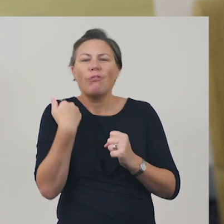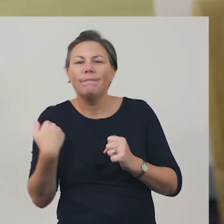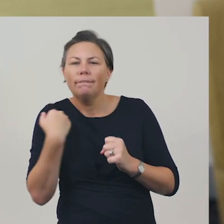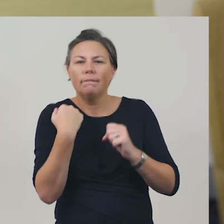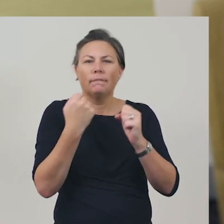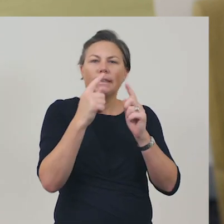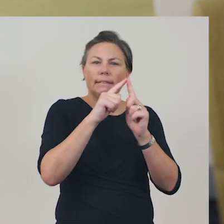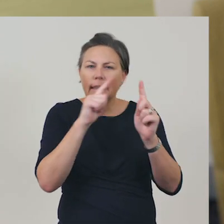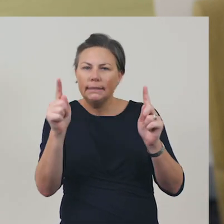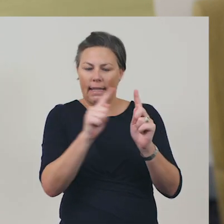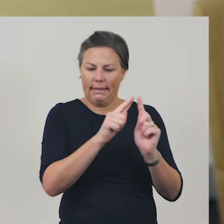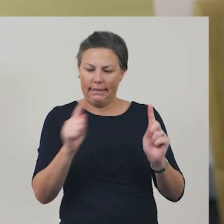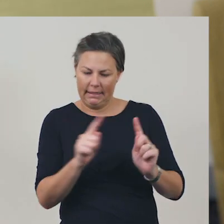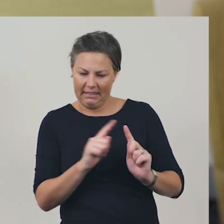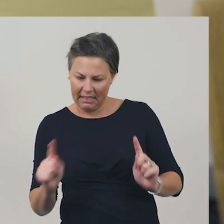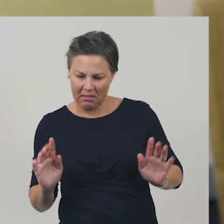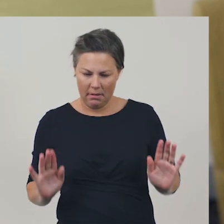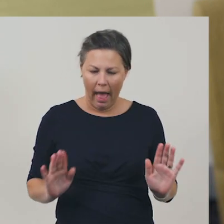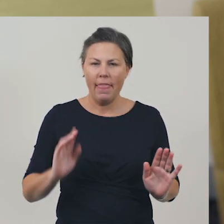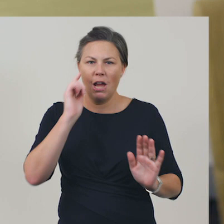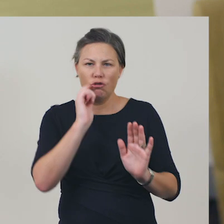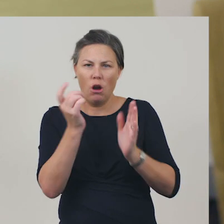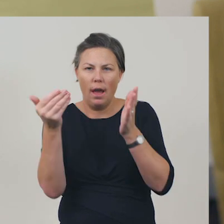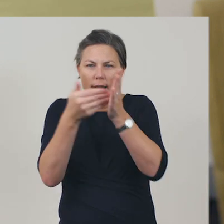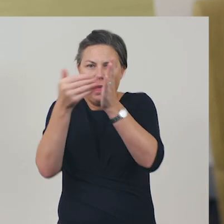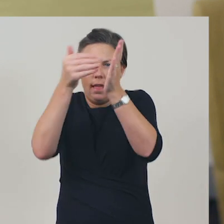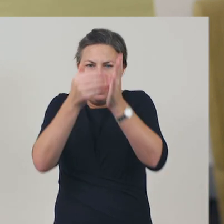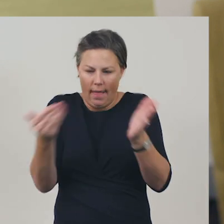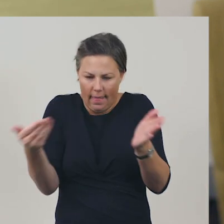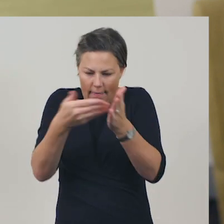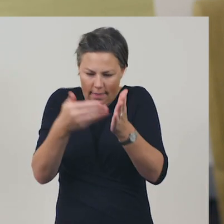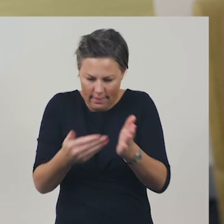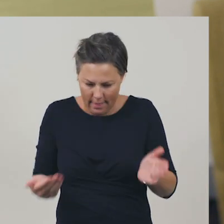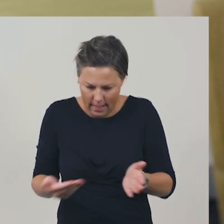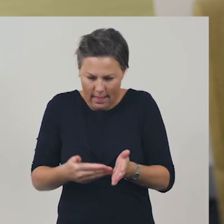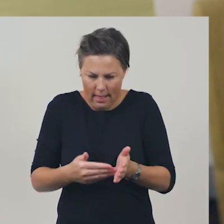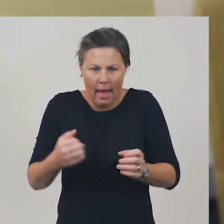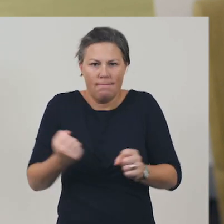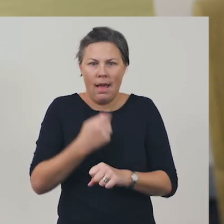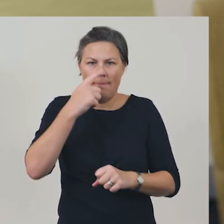and then build it up using persuasive techniques to wow potential buyers.